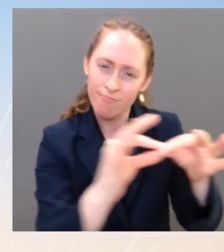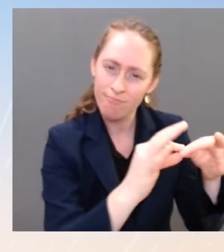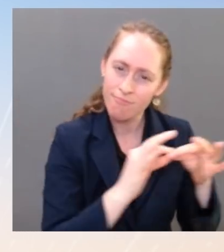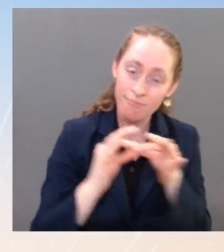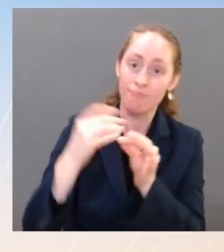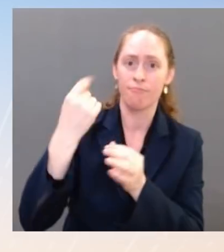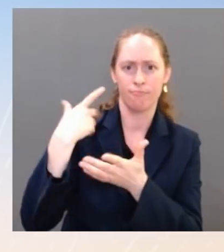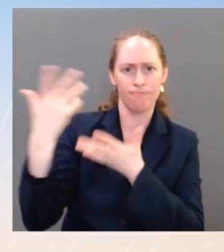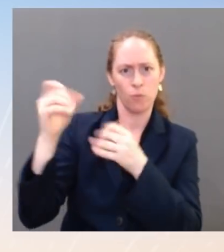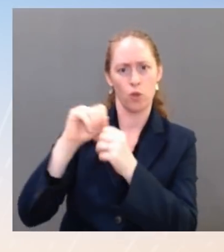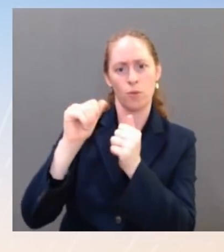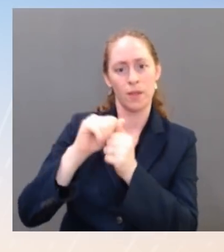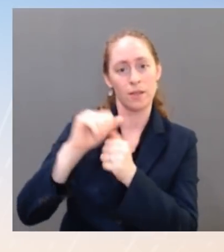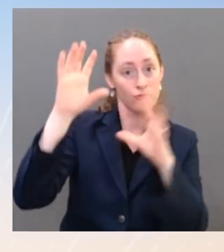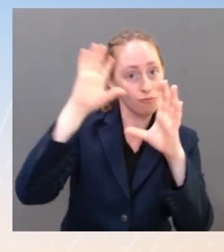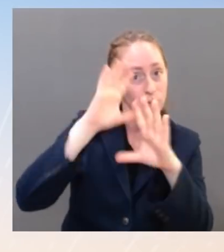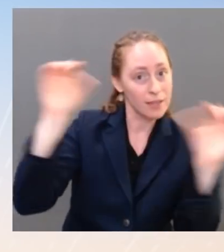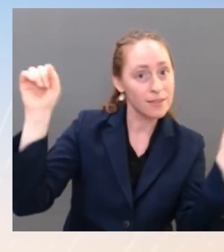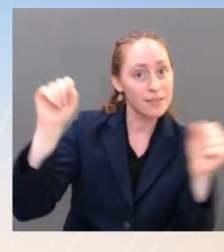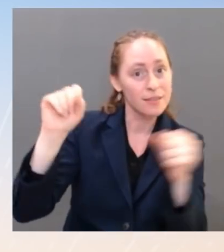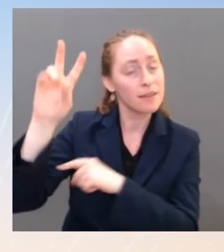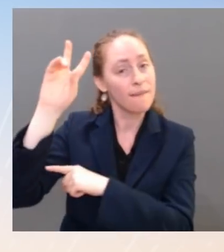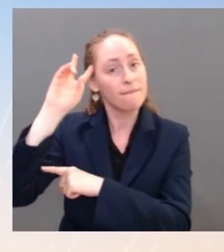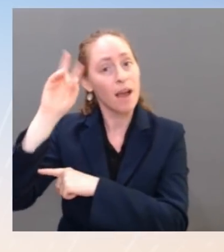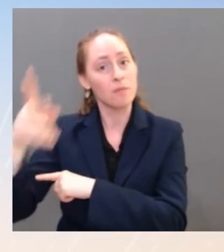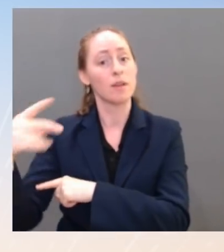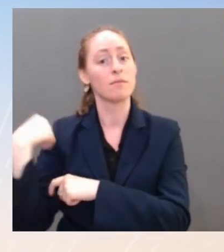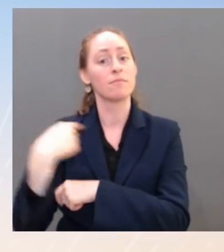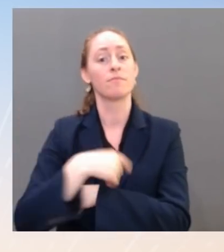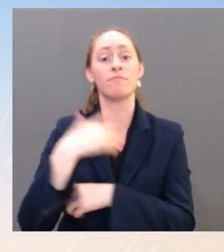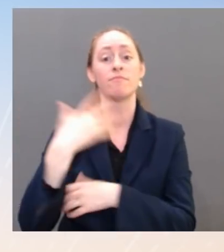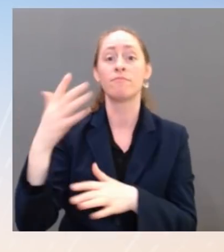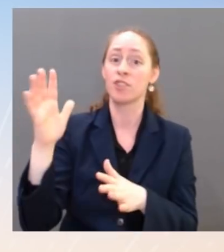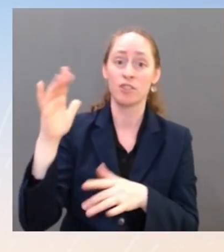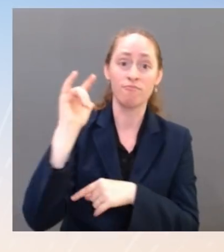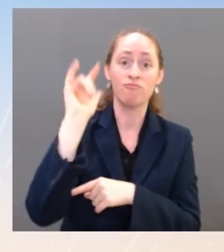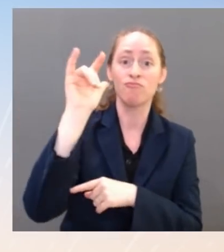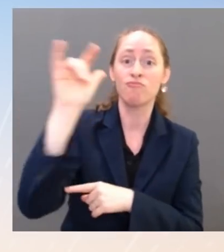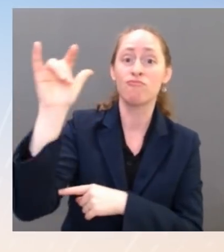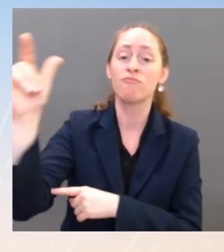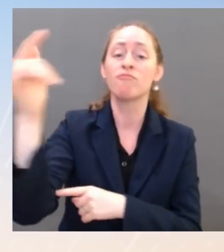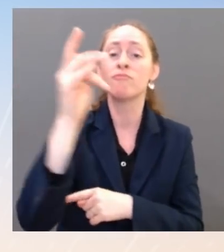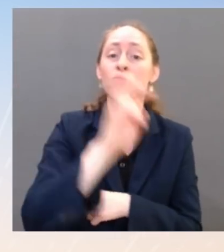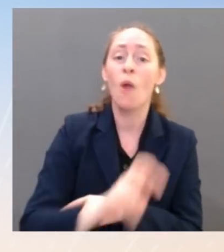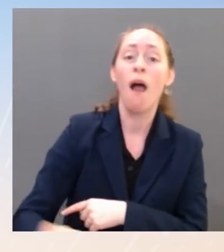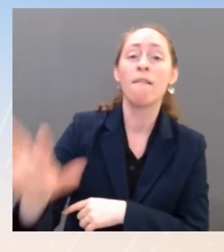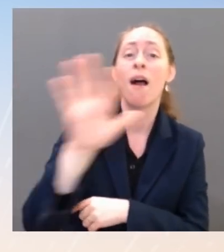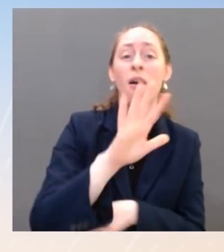across the United States of America. They have done an unbelievable job. We have a lot of work to do.